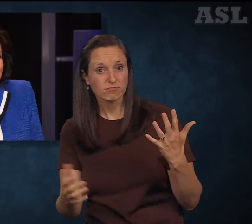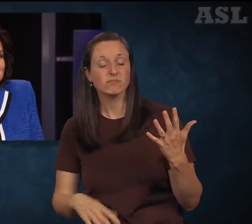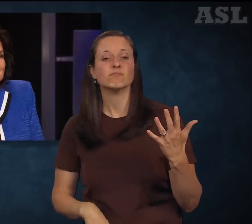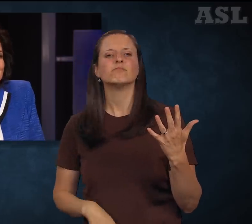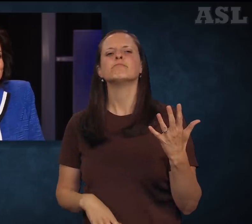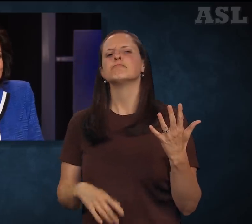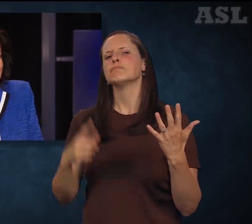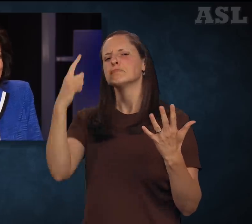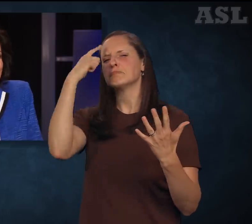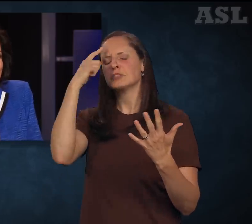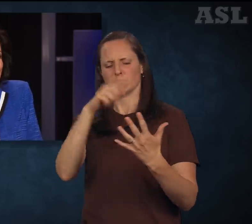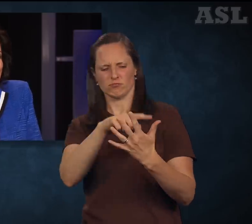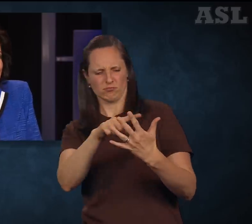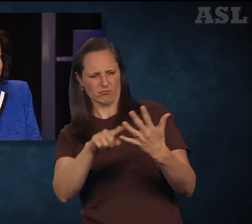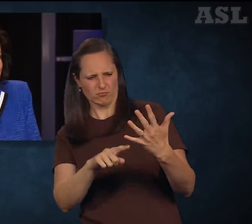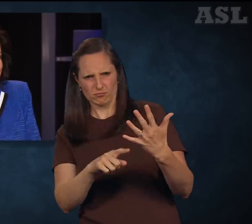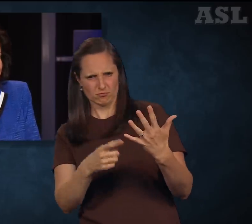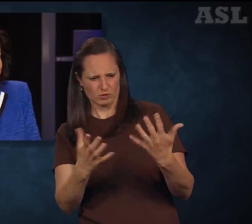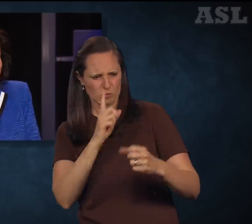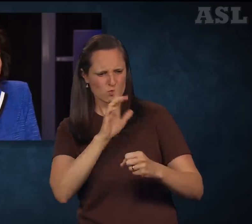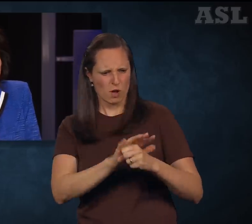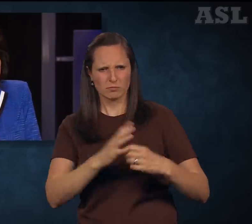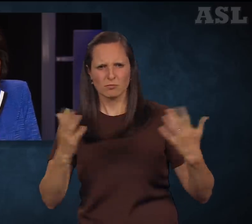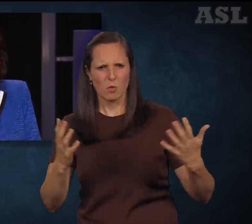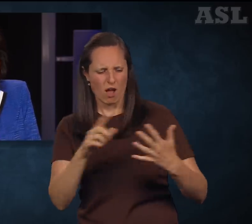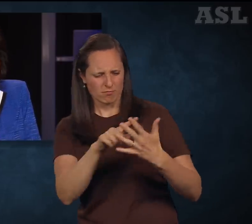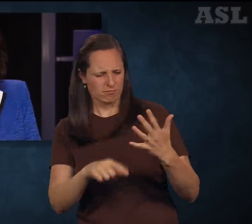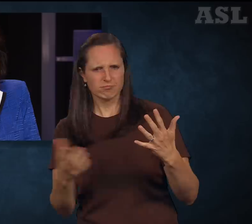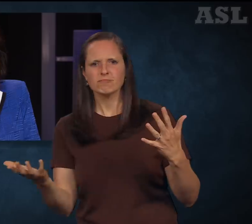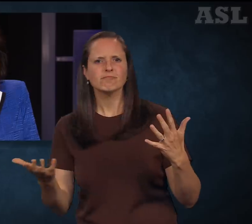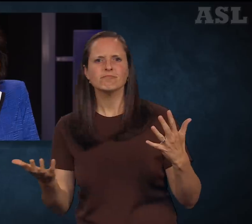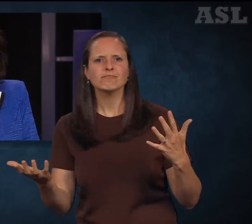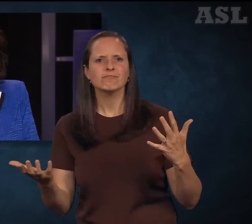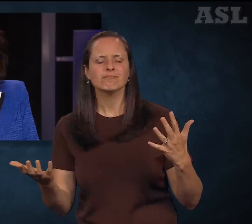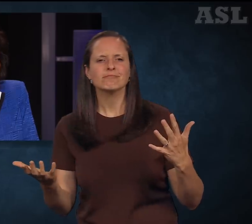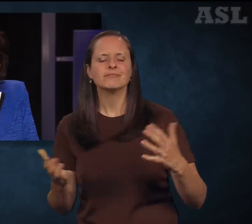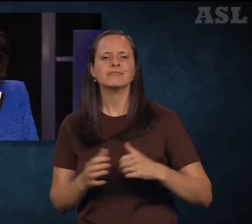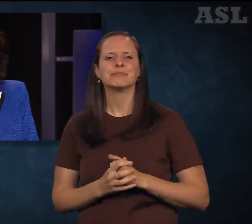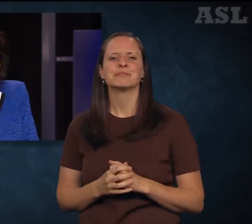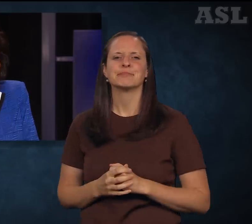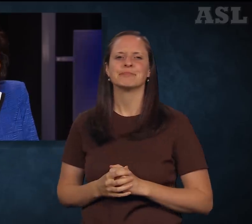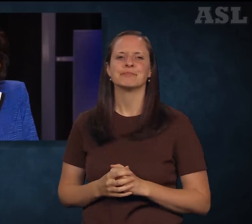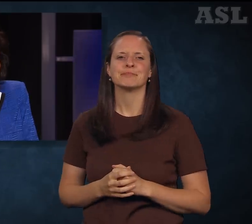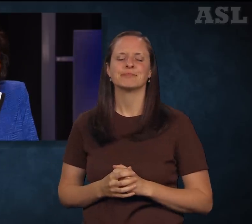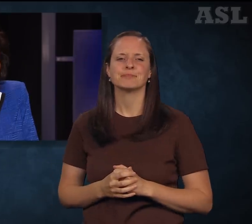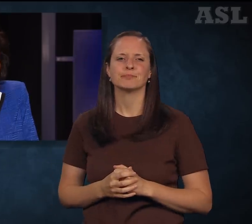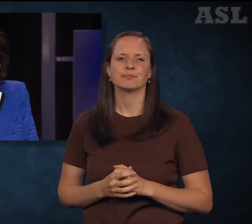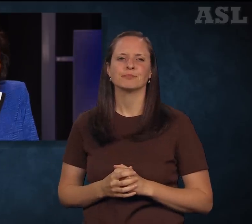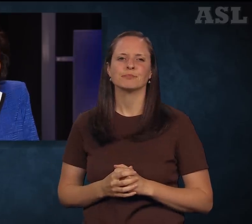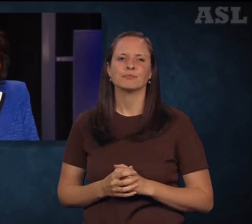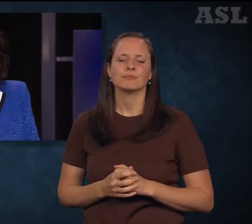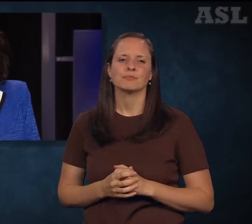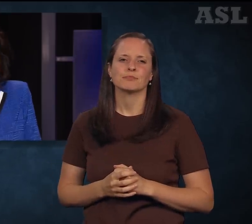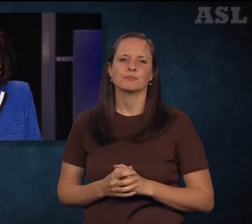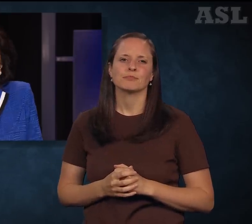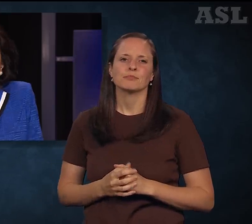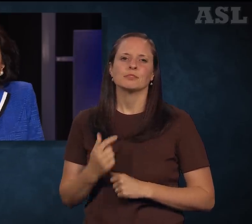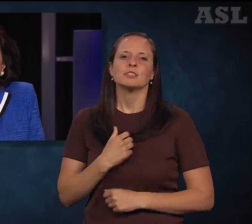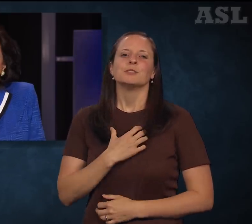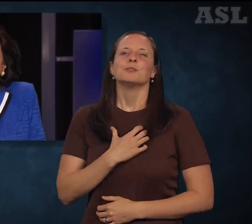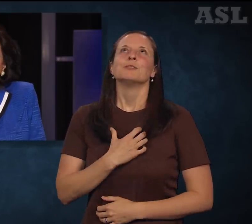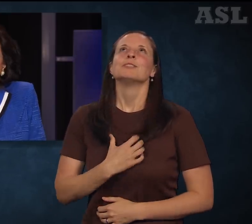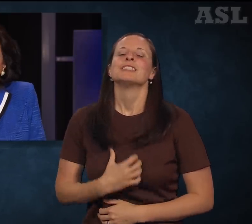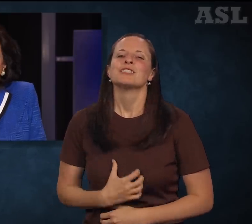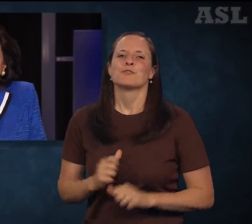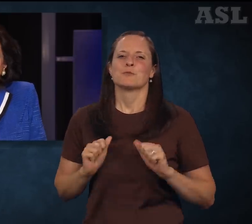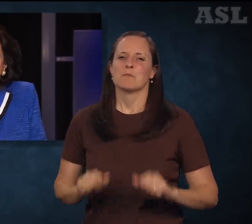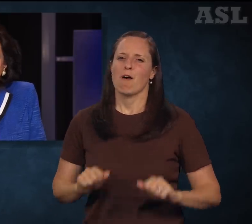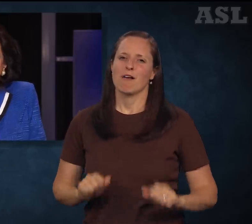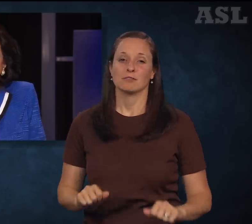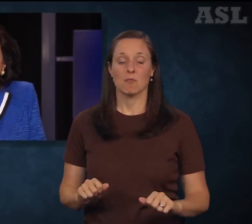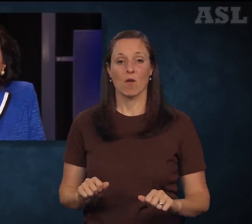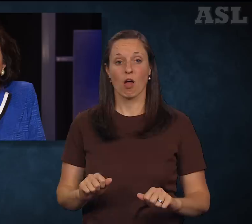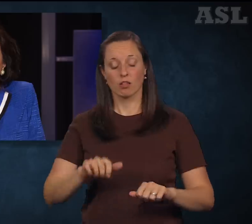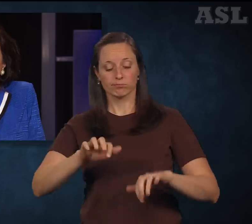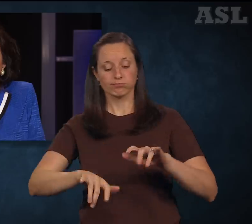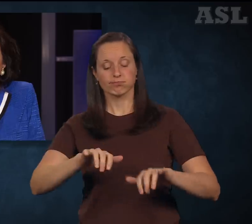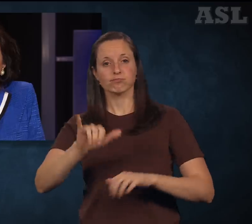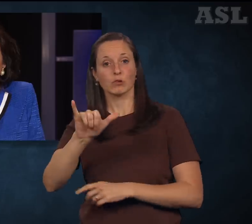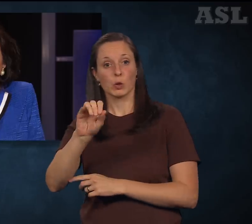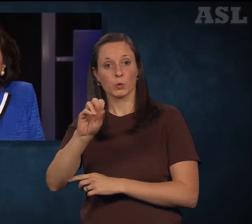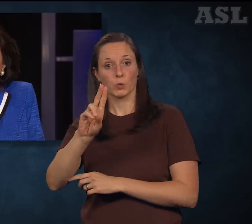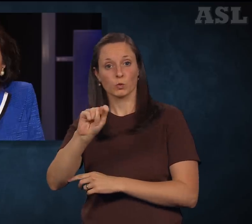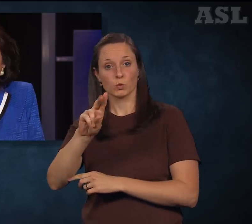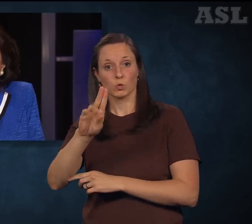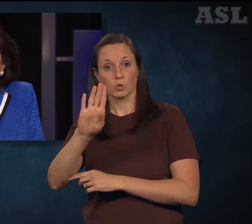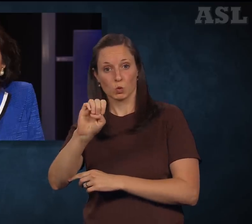EARTH.